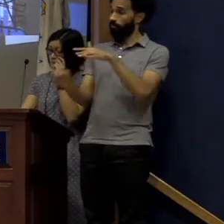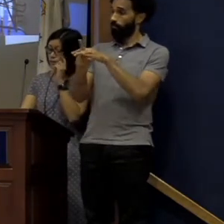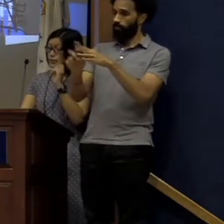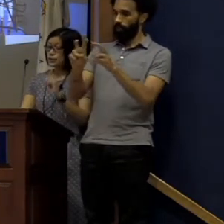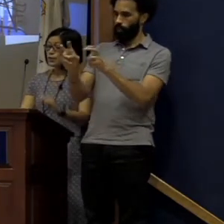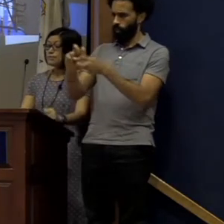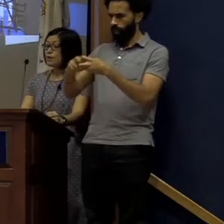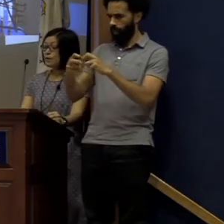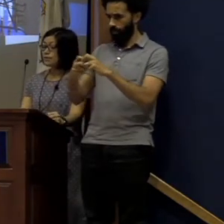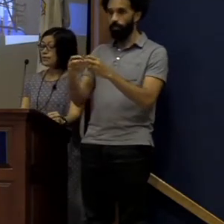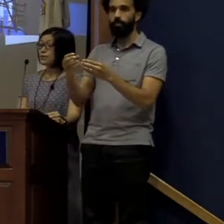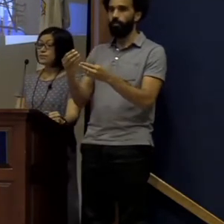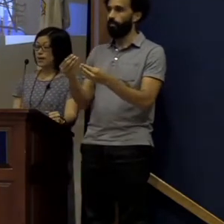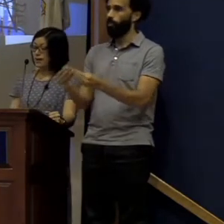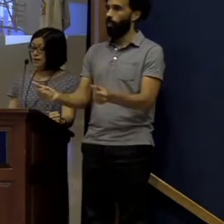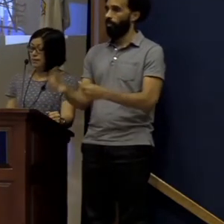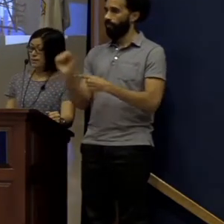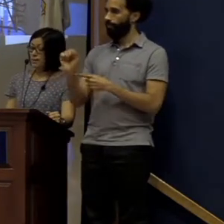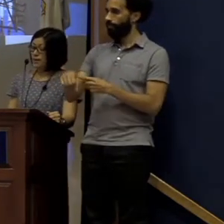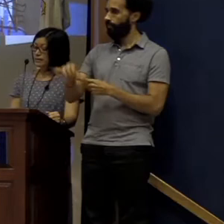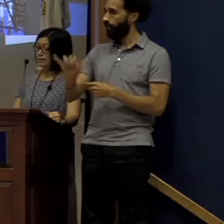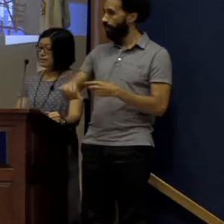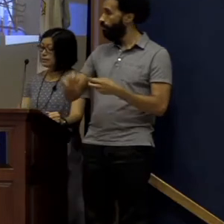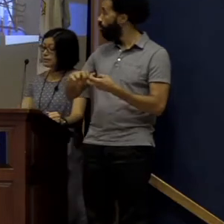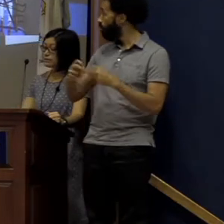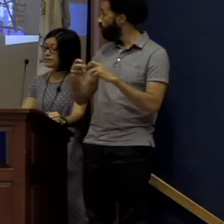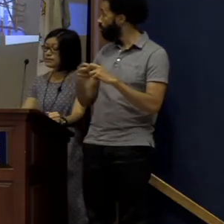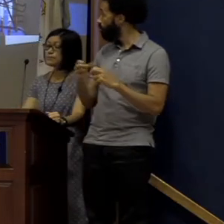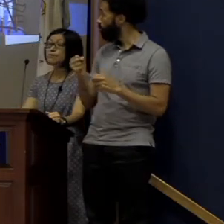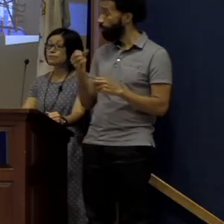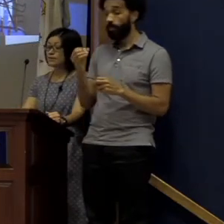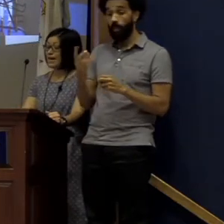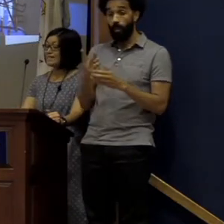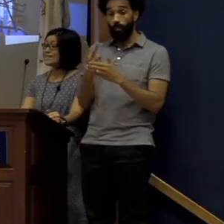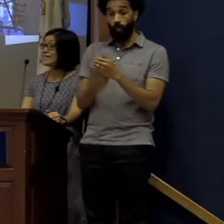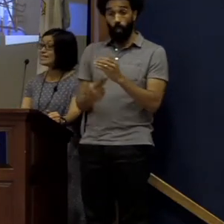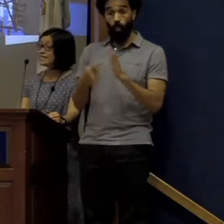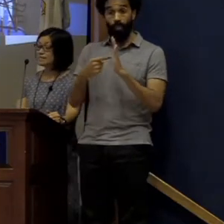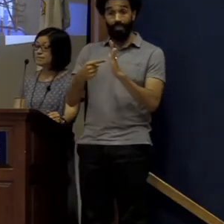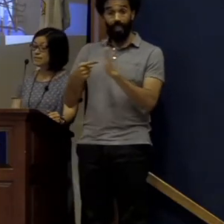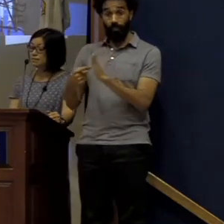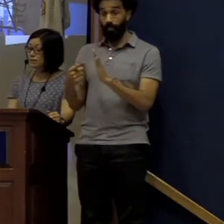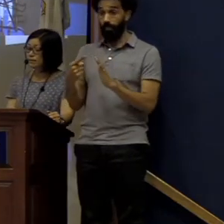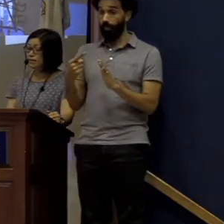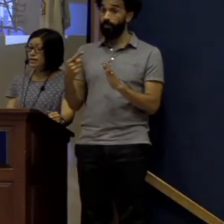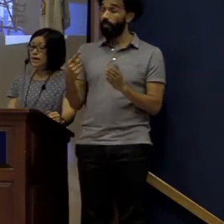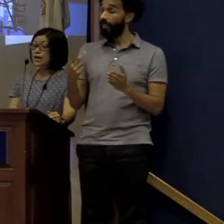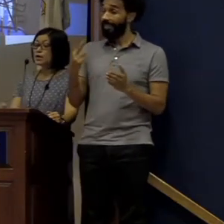So in both the Occupied and the Bingo examples we see movement of ideas, people,